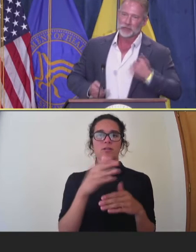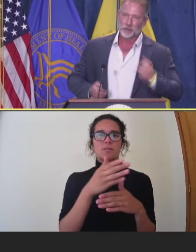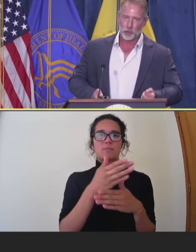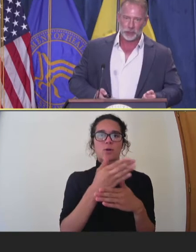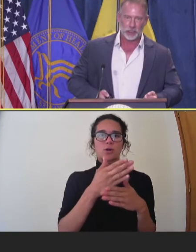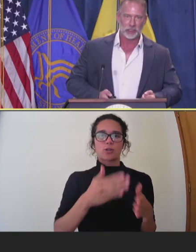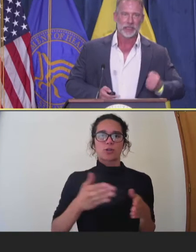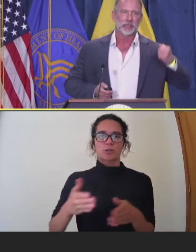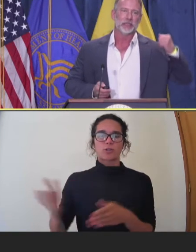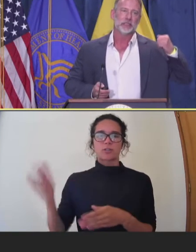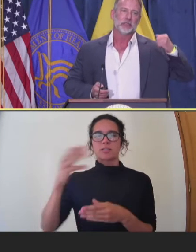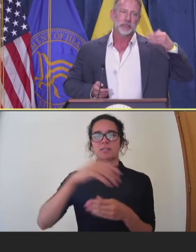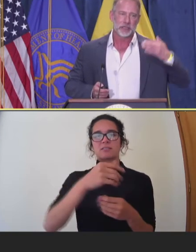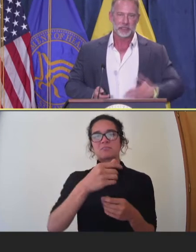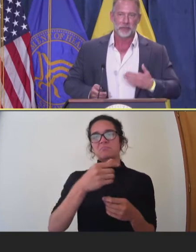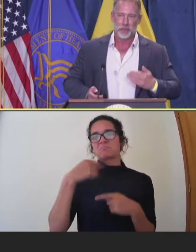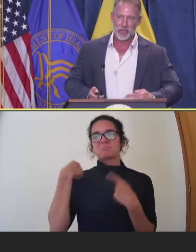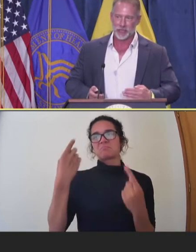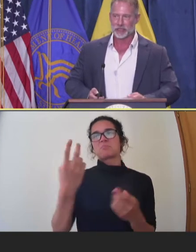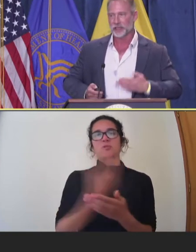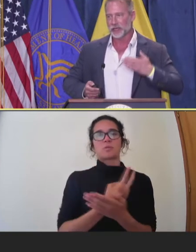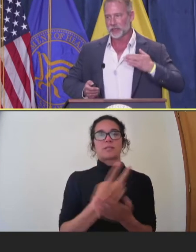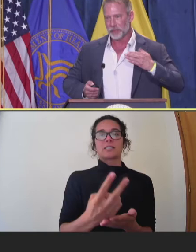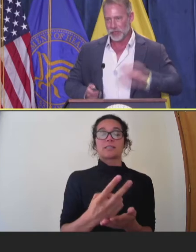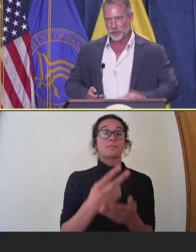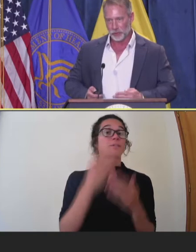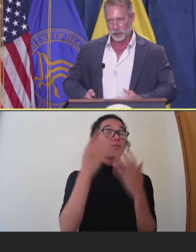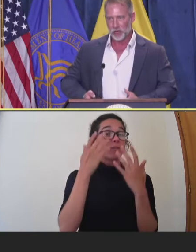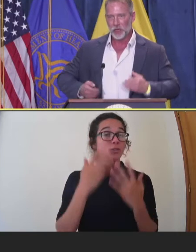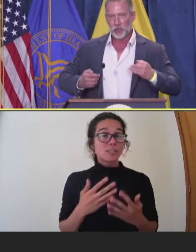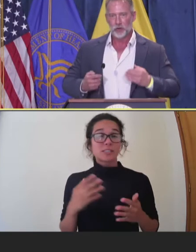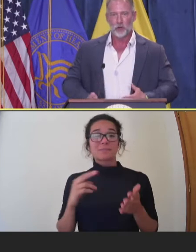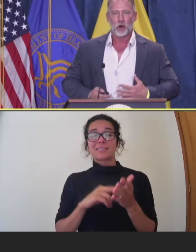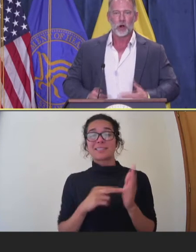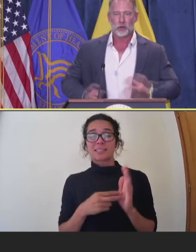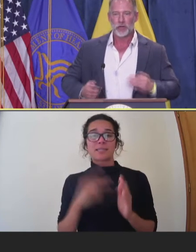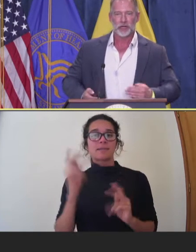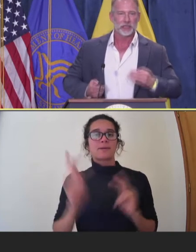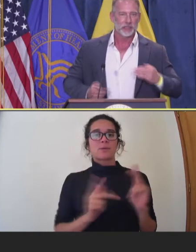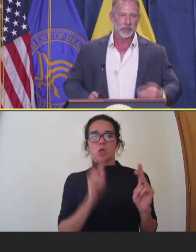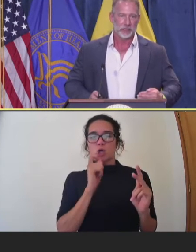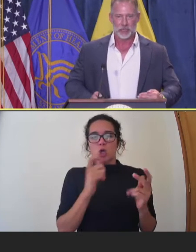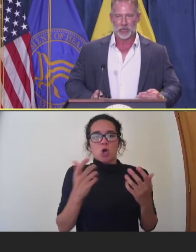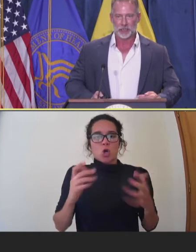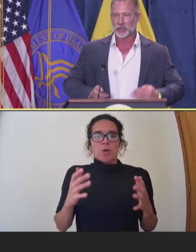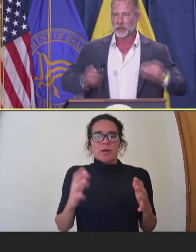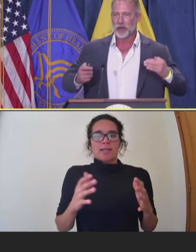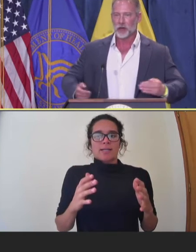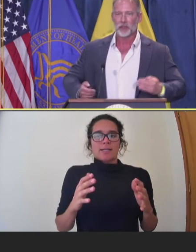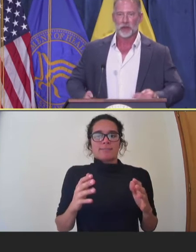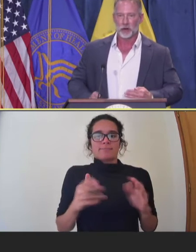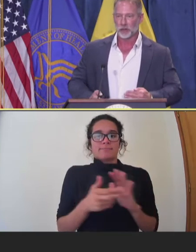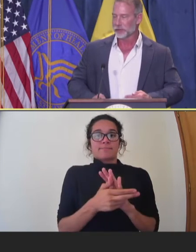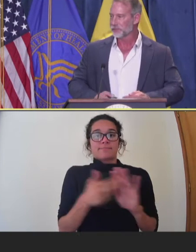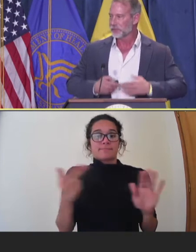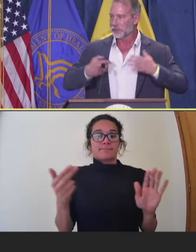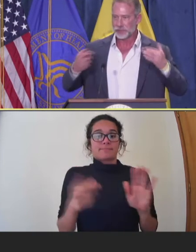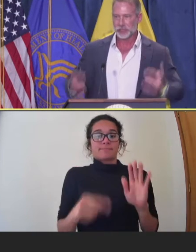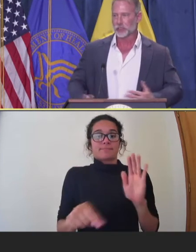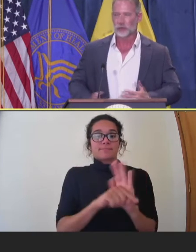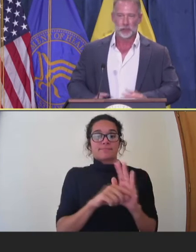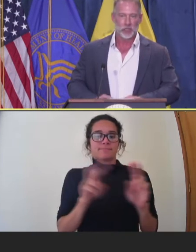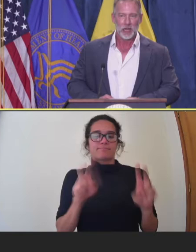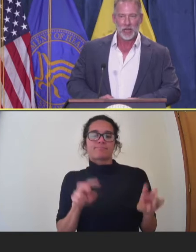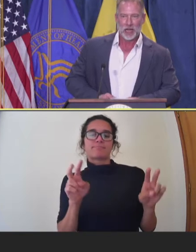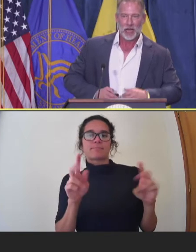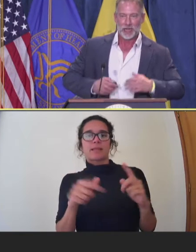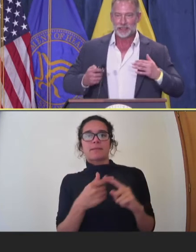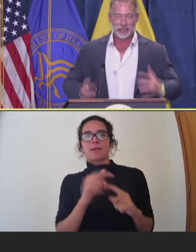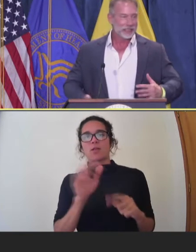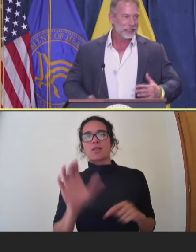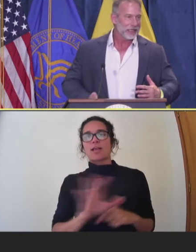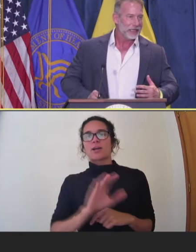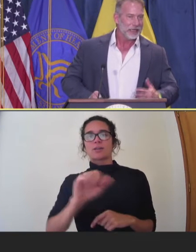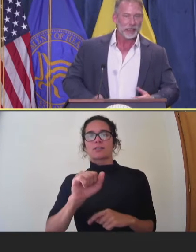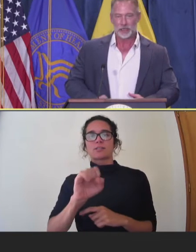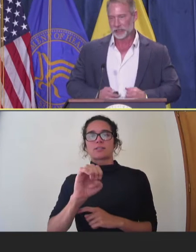Unfortunately, this meant that people who are already stigmatized about their sexual identity,